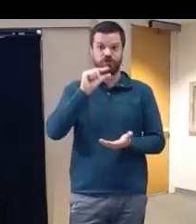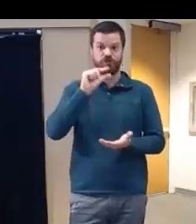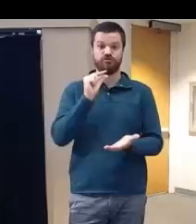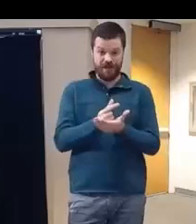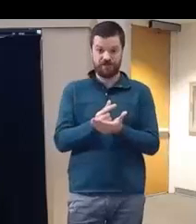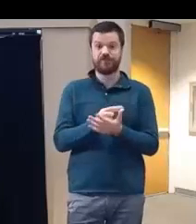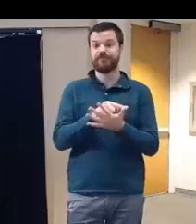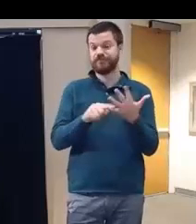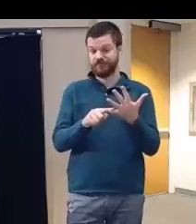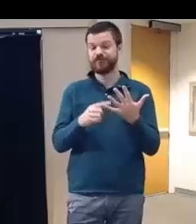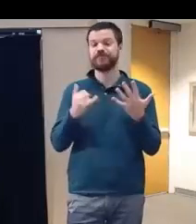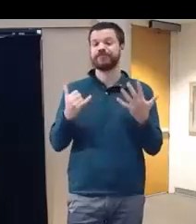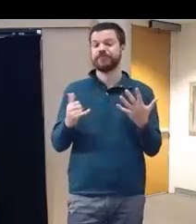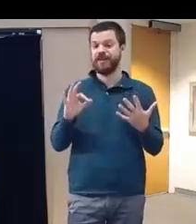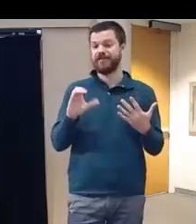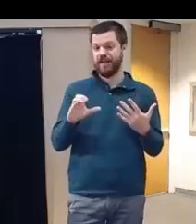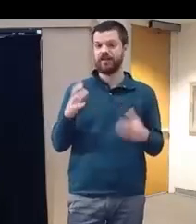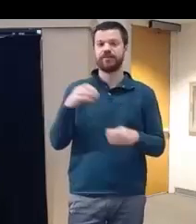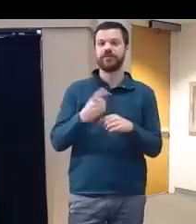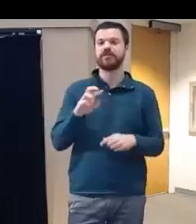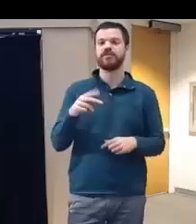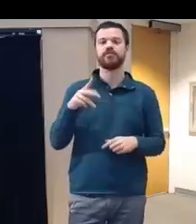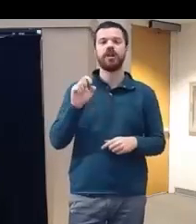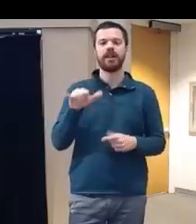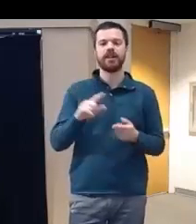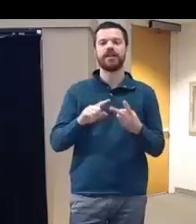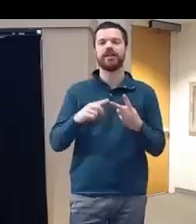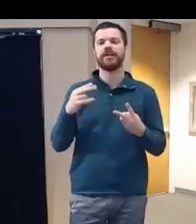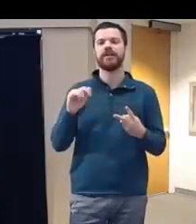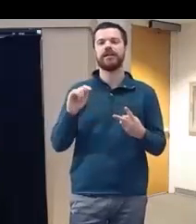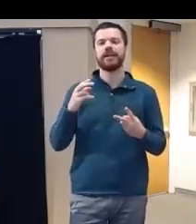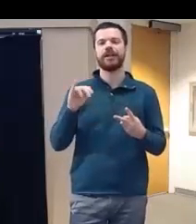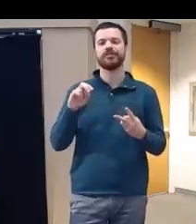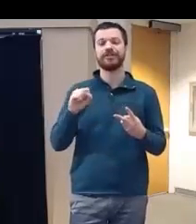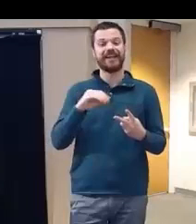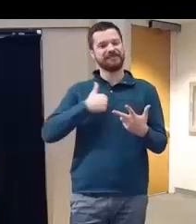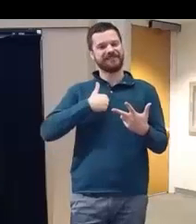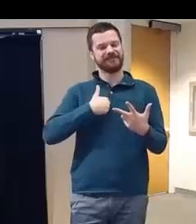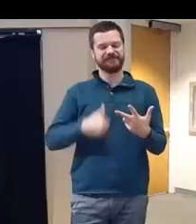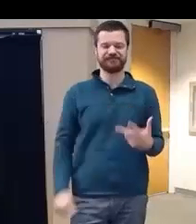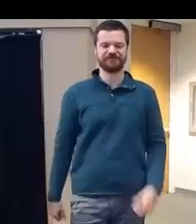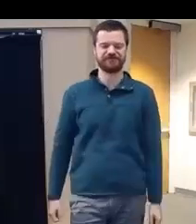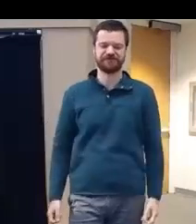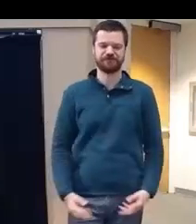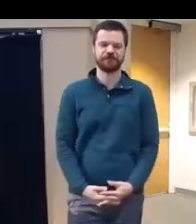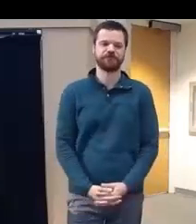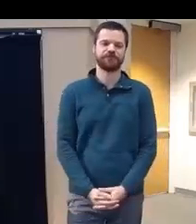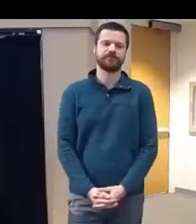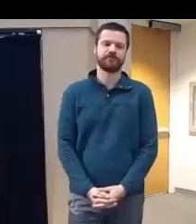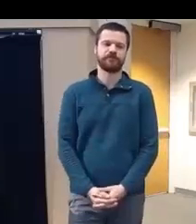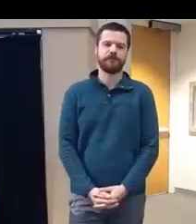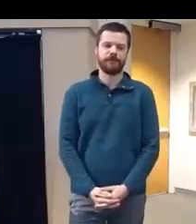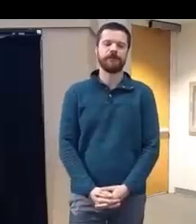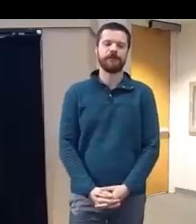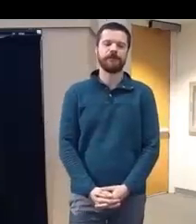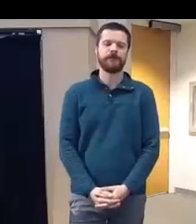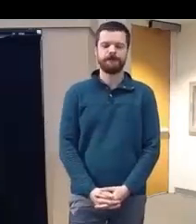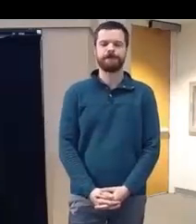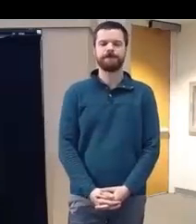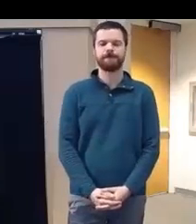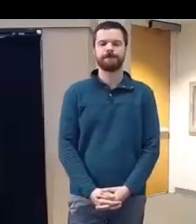University of Rochester including Dr pulley Dr Hitchens and myself um the the program uh